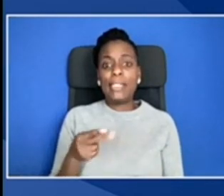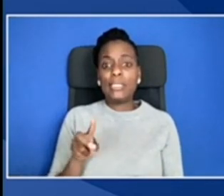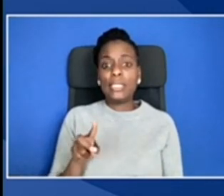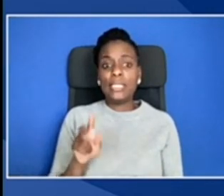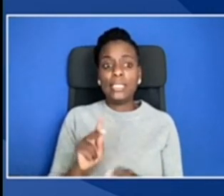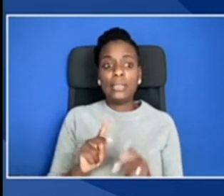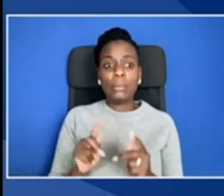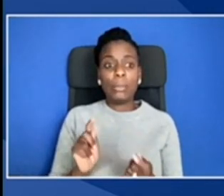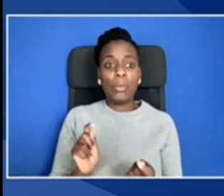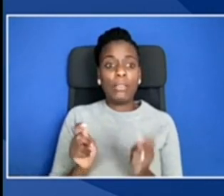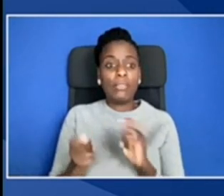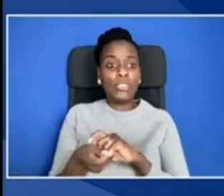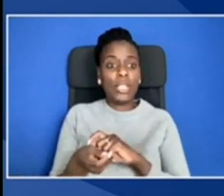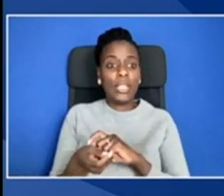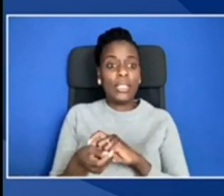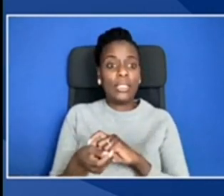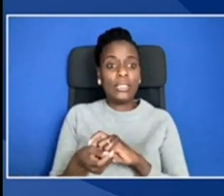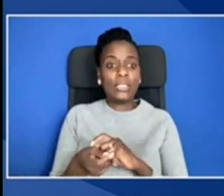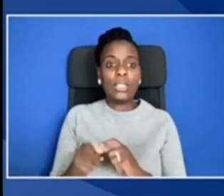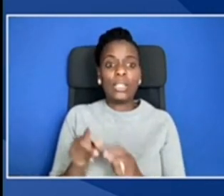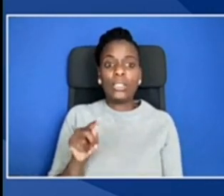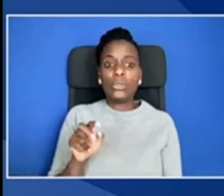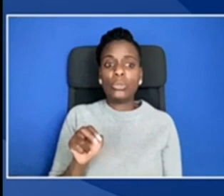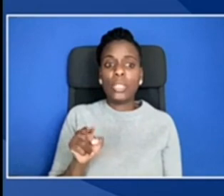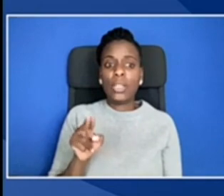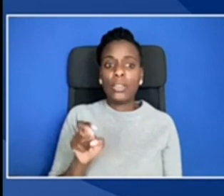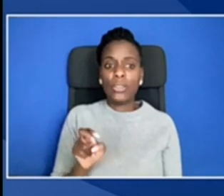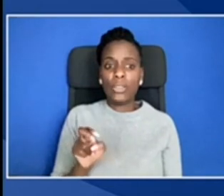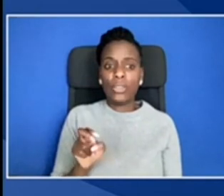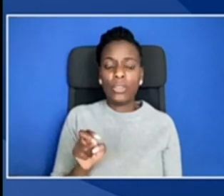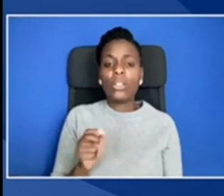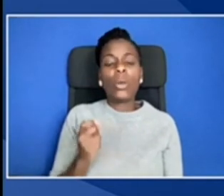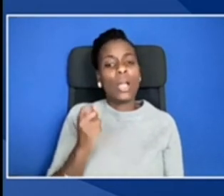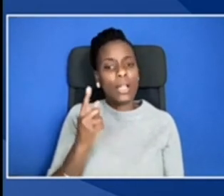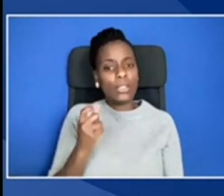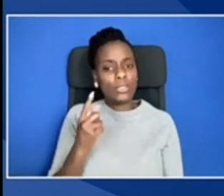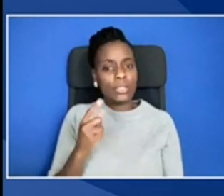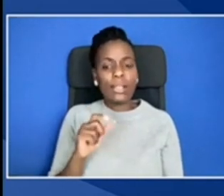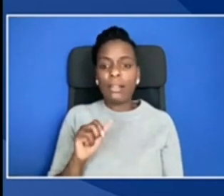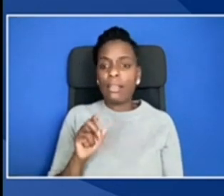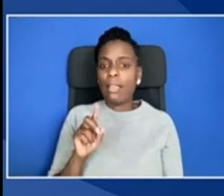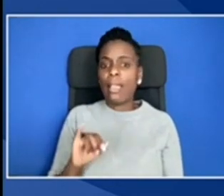Now, I am aware that there is- that adjunct faculty can apply for relief if